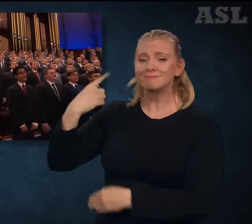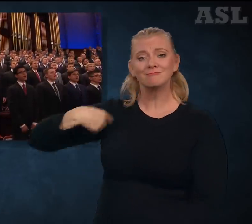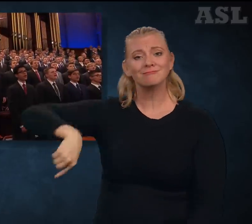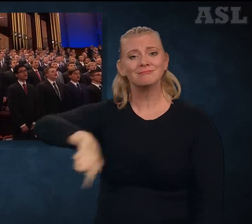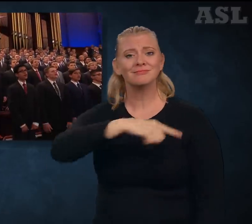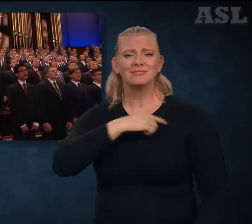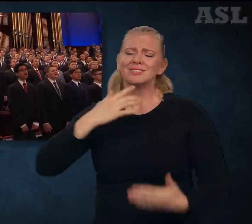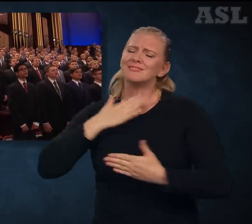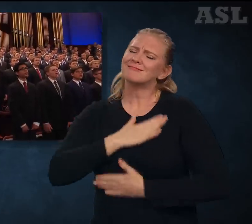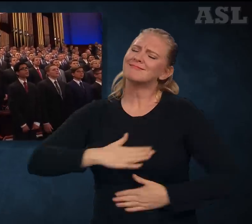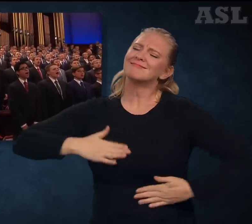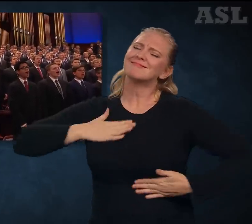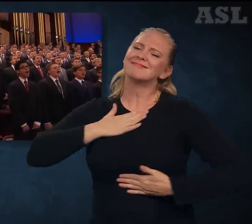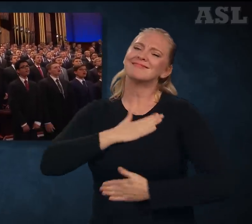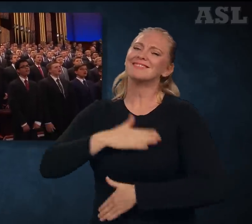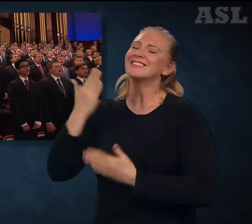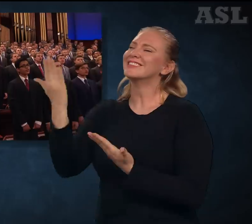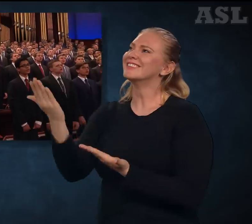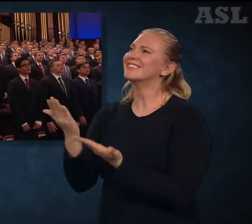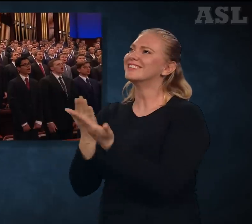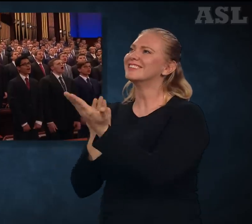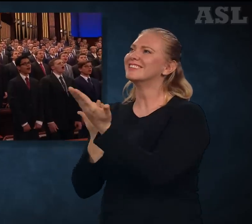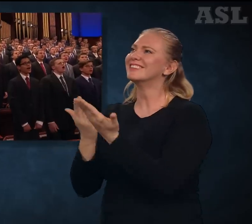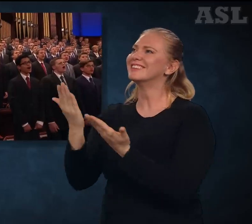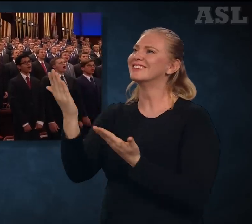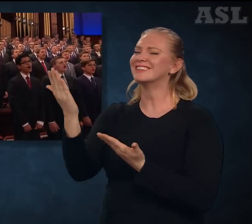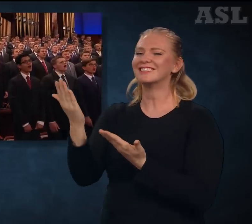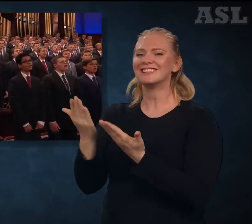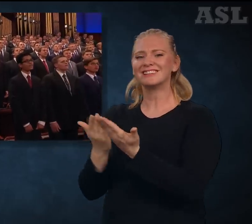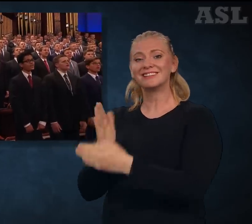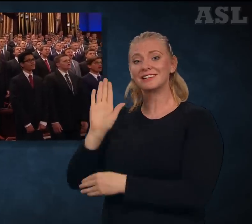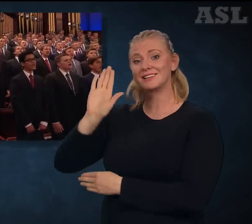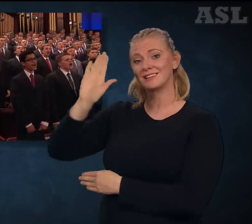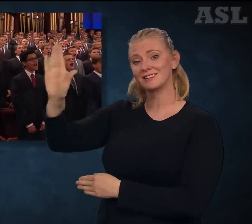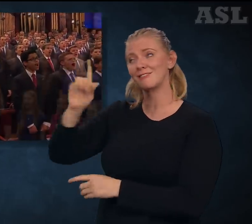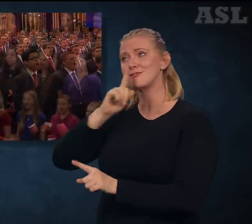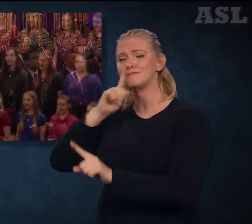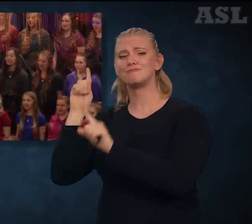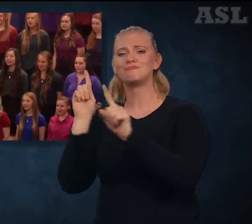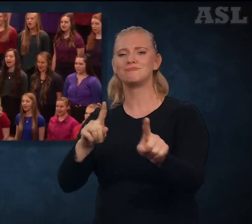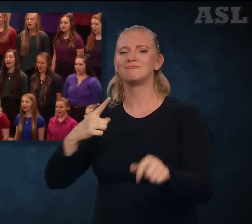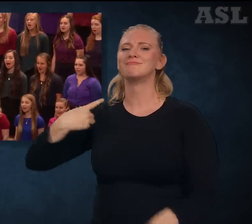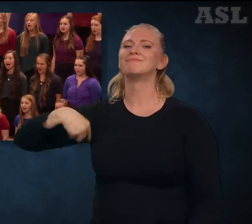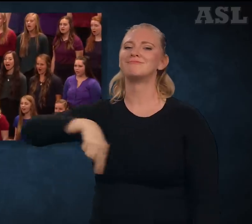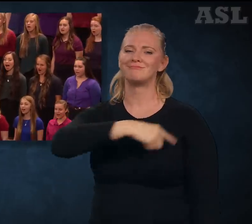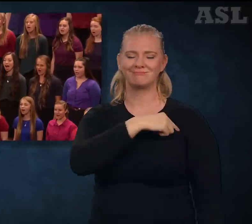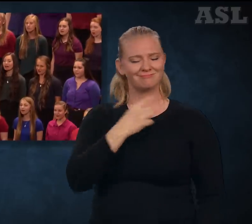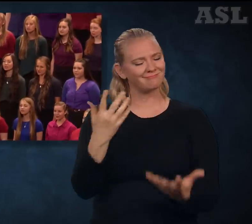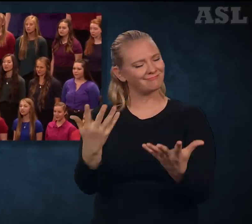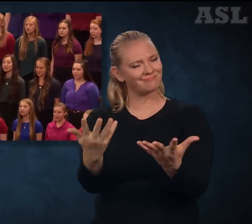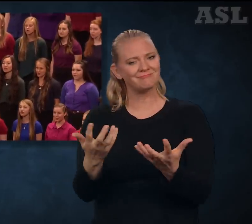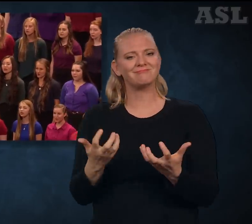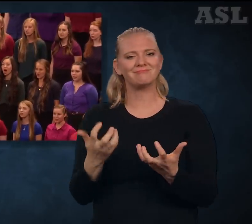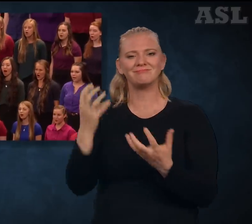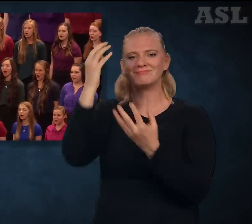WE FEEL IT A PLEASURE TO SERVE THEE,